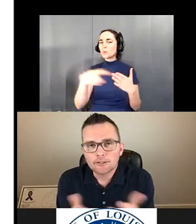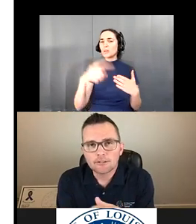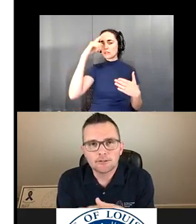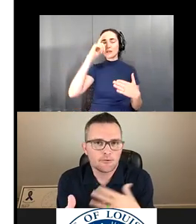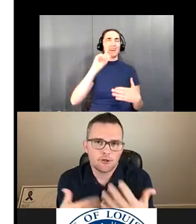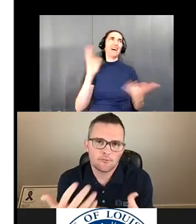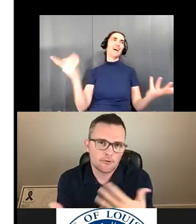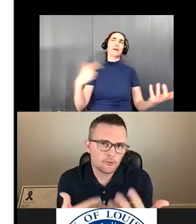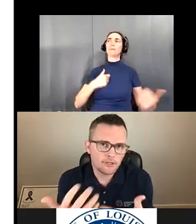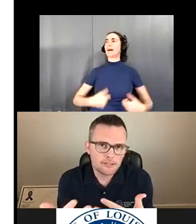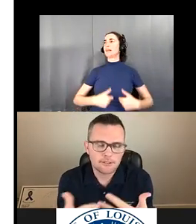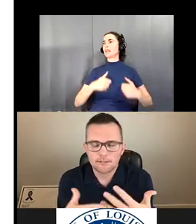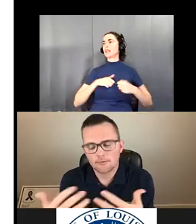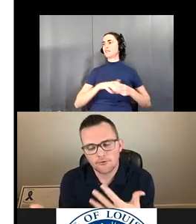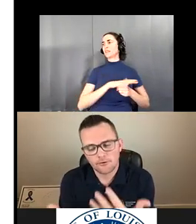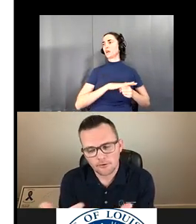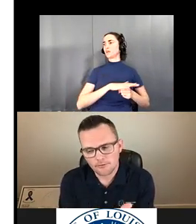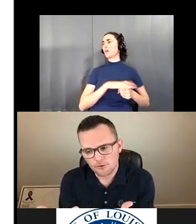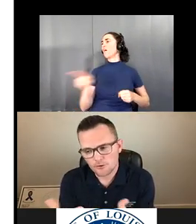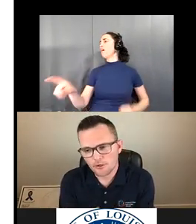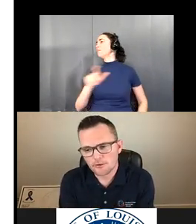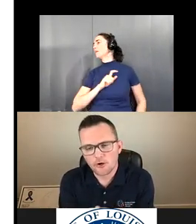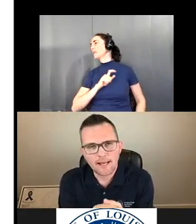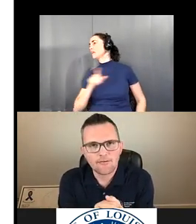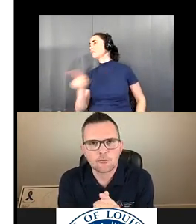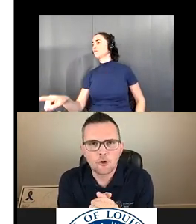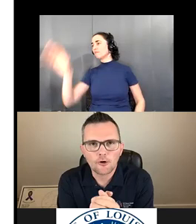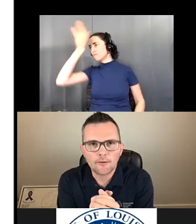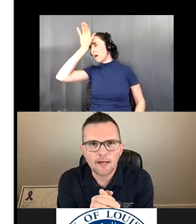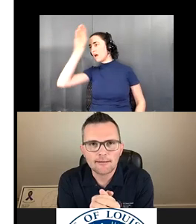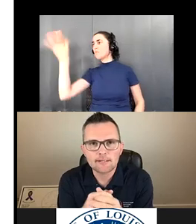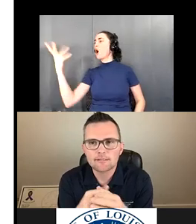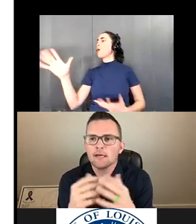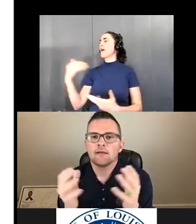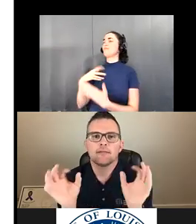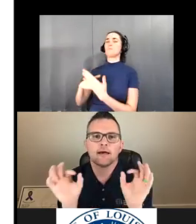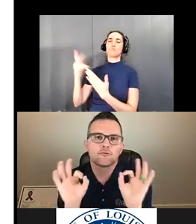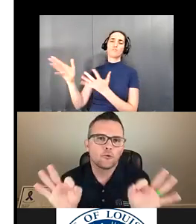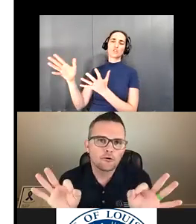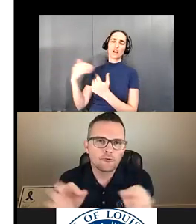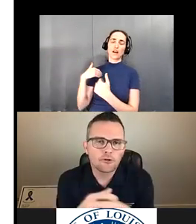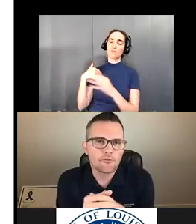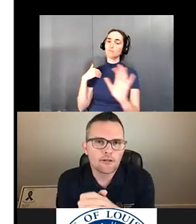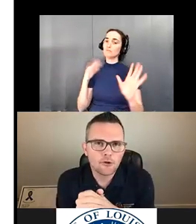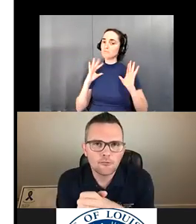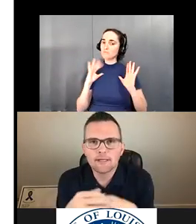that you're in, you know, the police and the fire first responders already have a program like this. 15:45:10 That is wonderful if they do many